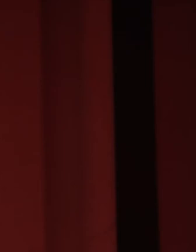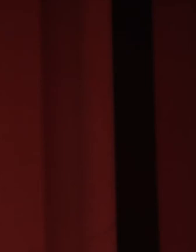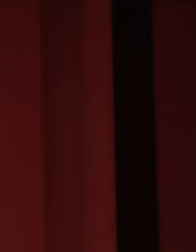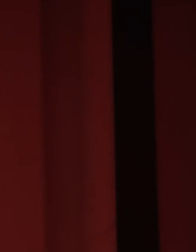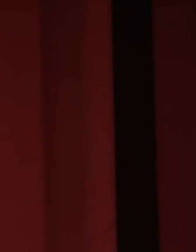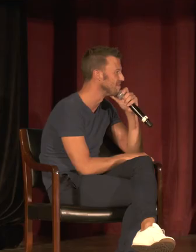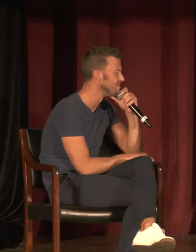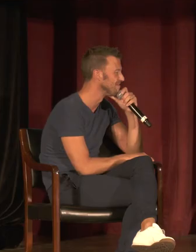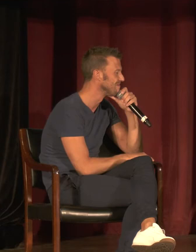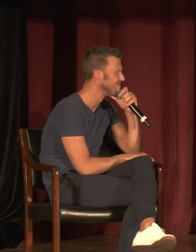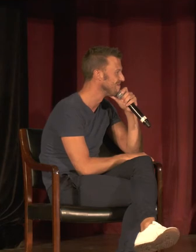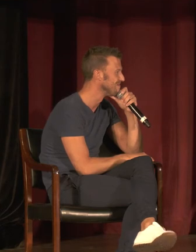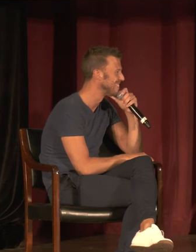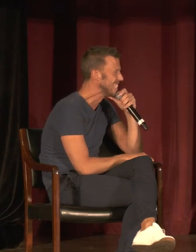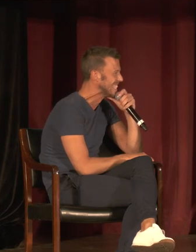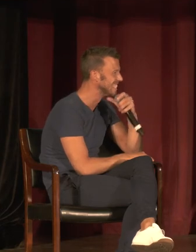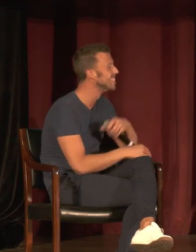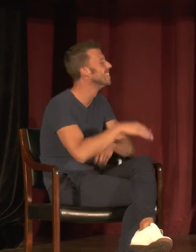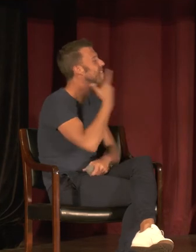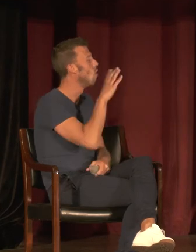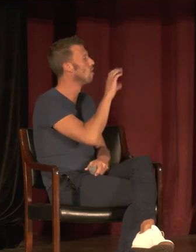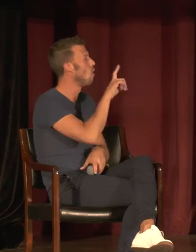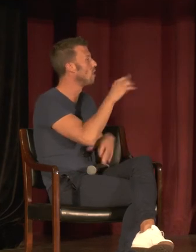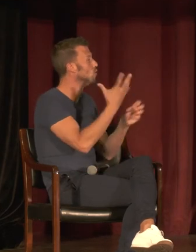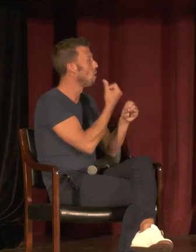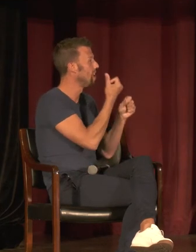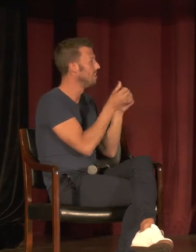It was really thrilling. And then for CODA to win that same night.